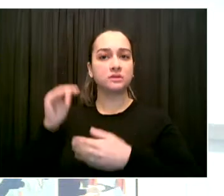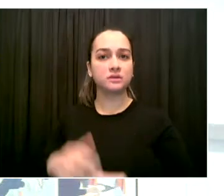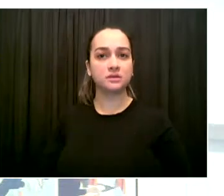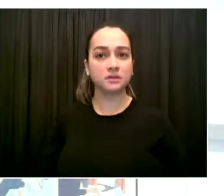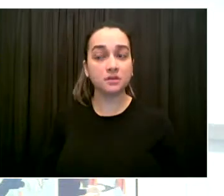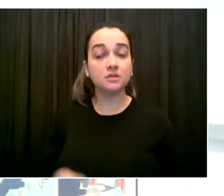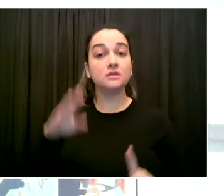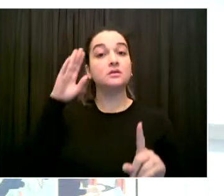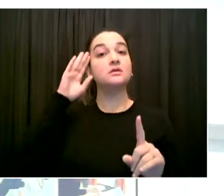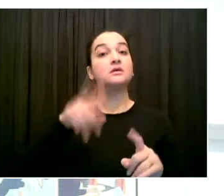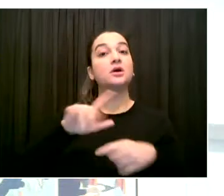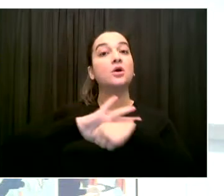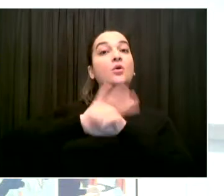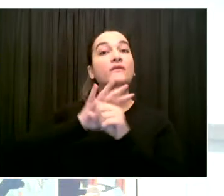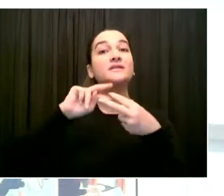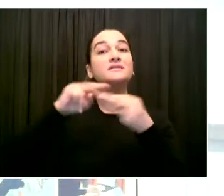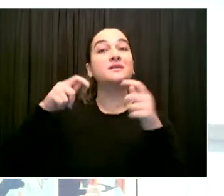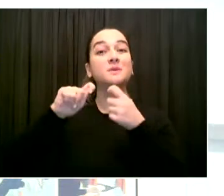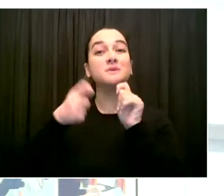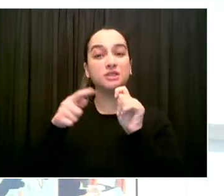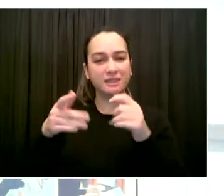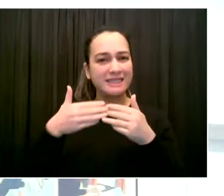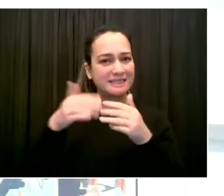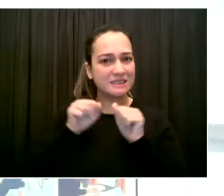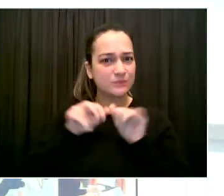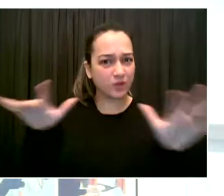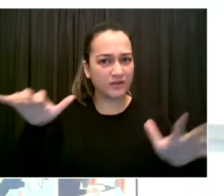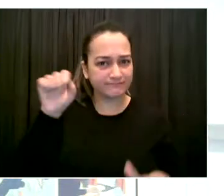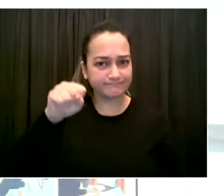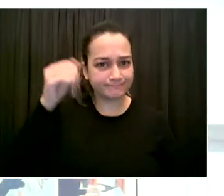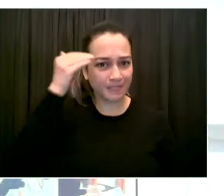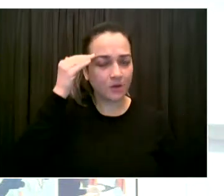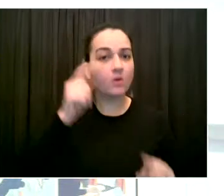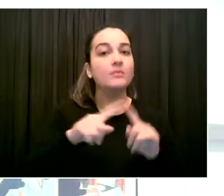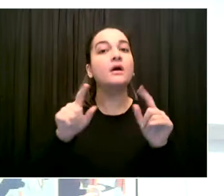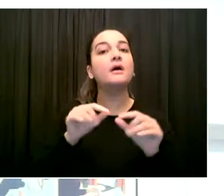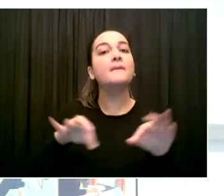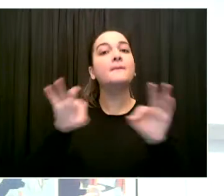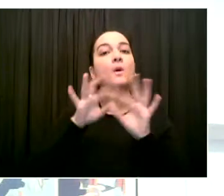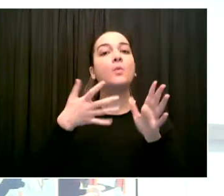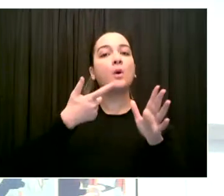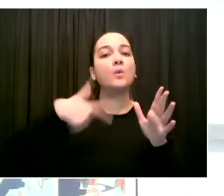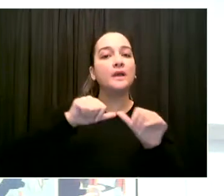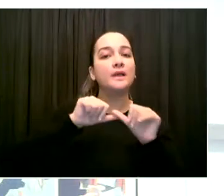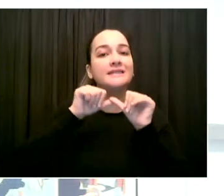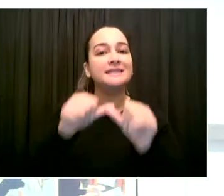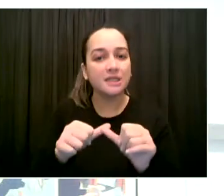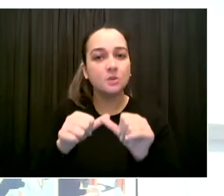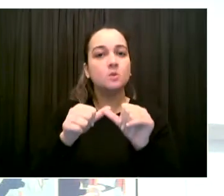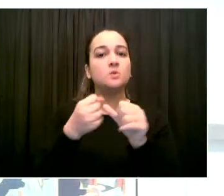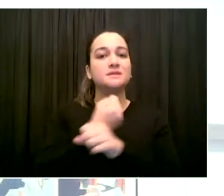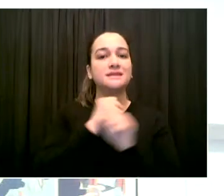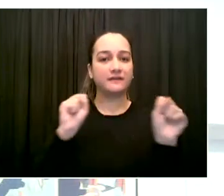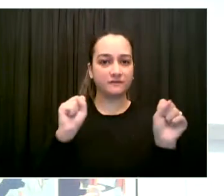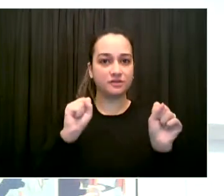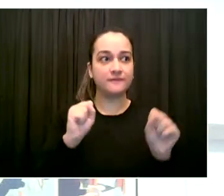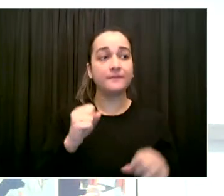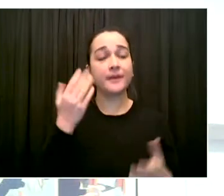AND MORE TRANSMISSIBLE, THAT IS LIKELY CONTRIBUTING